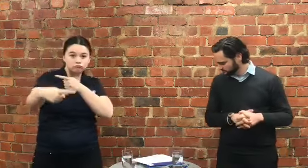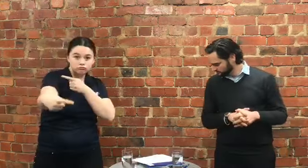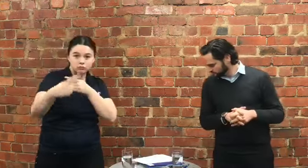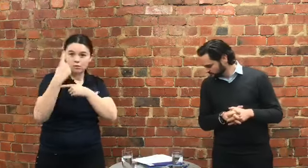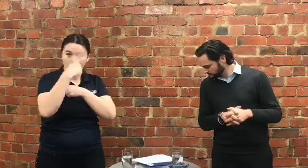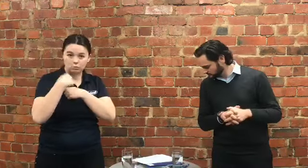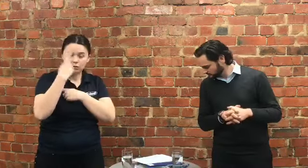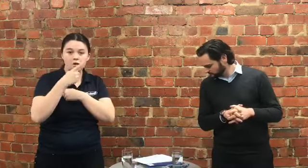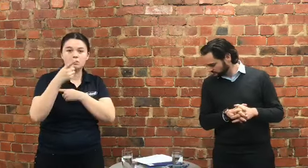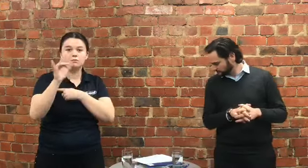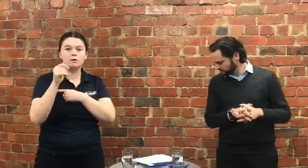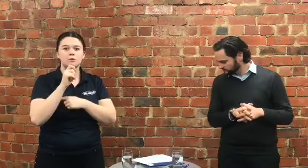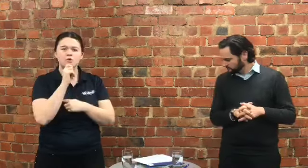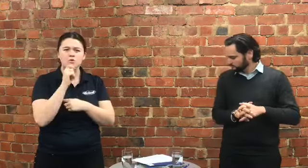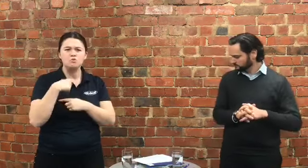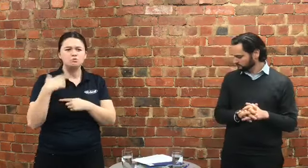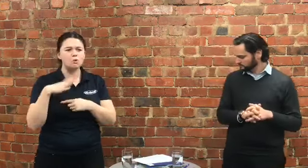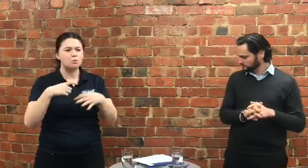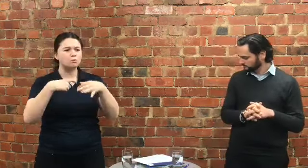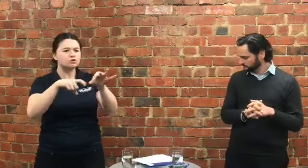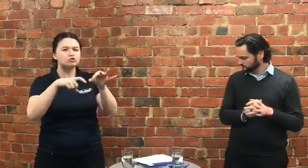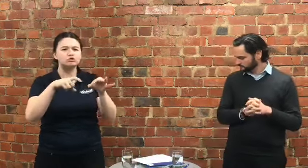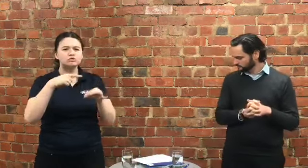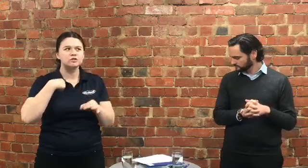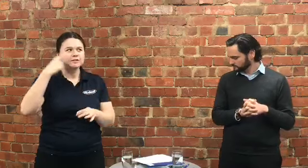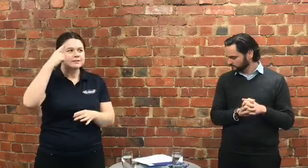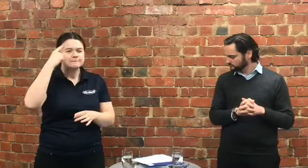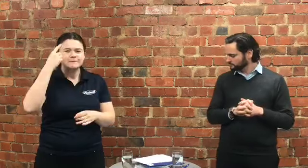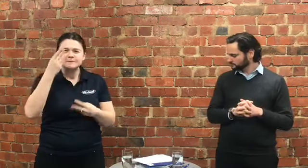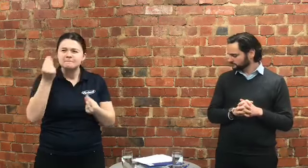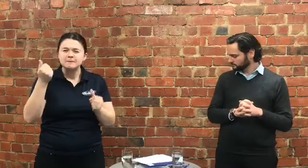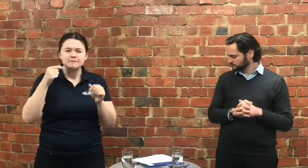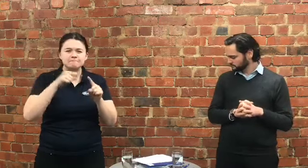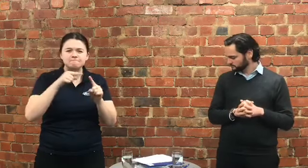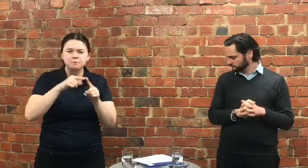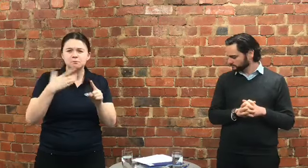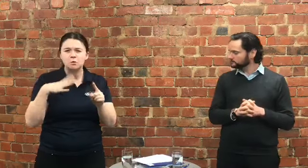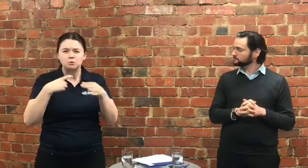I just wanted to add too, in the next hour if you want to ask any questions